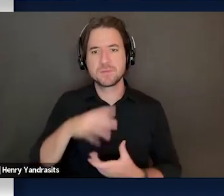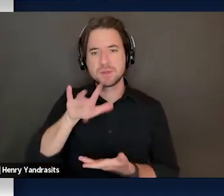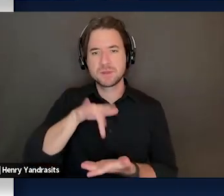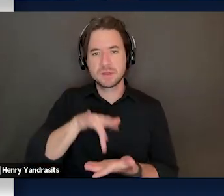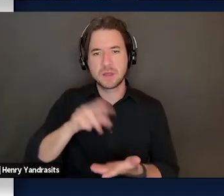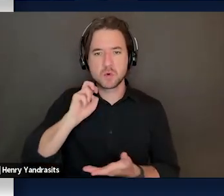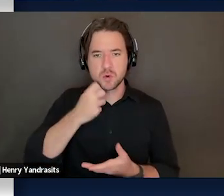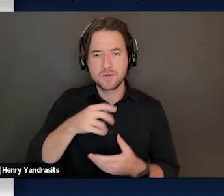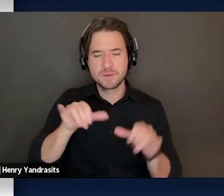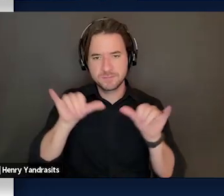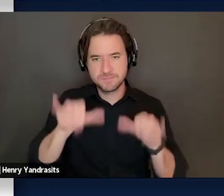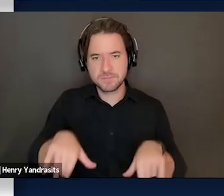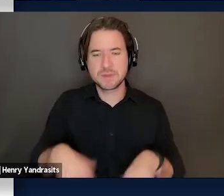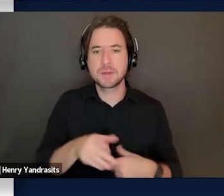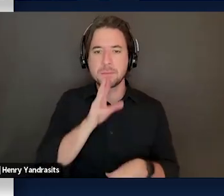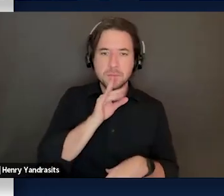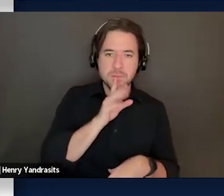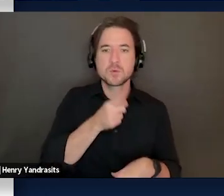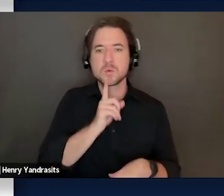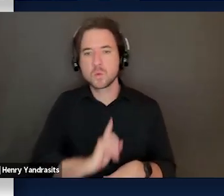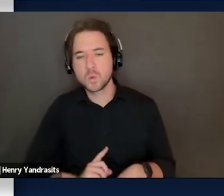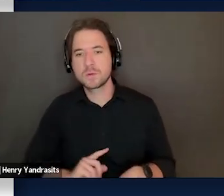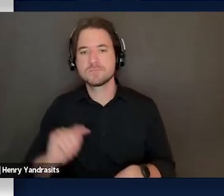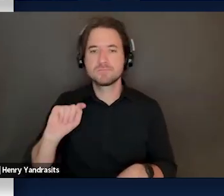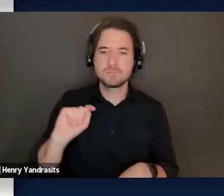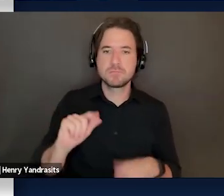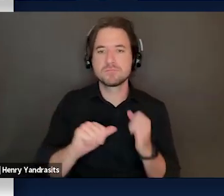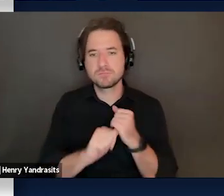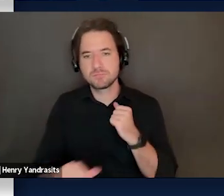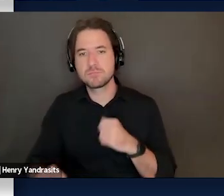Um, urinary and bowel, muscle control, sensation, all of those things.